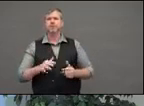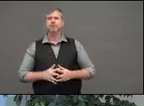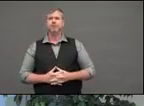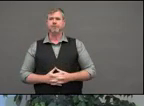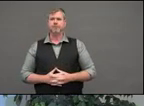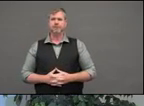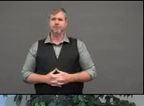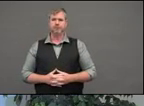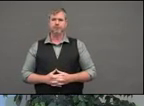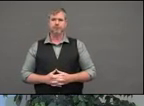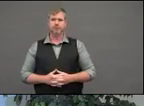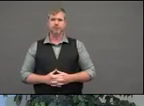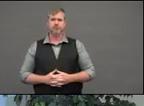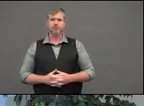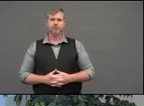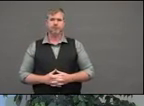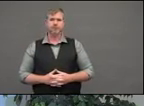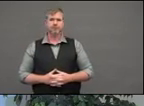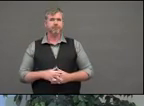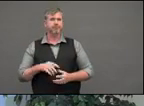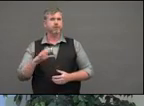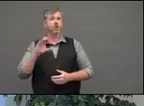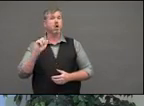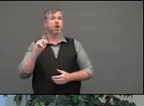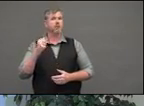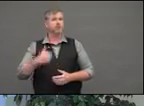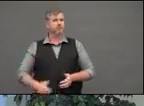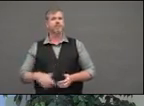i i completely agree with both of you you know it's definitely